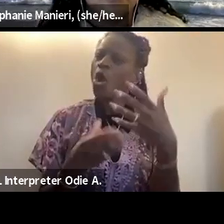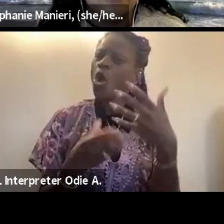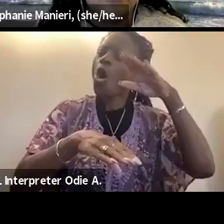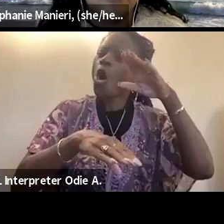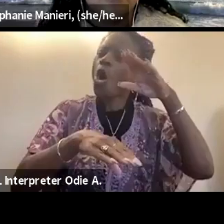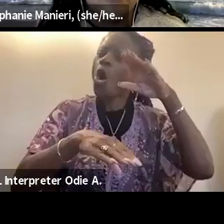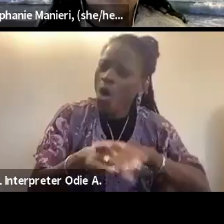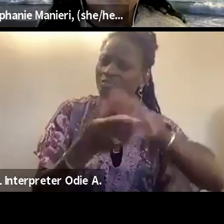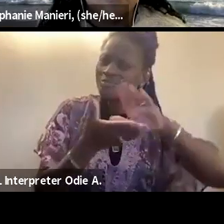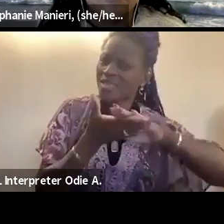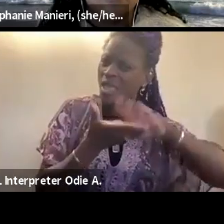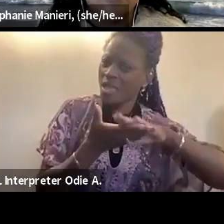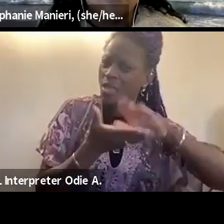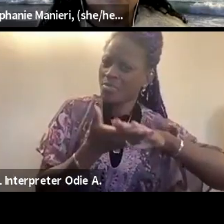And I believe you said that